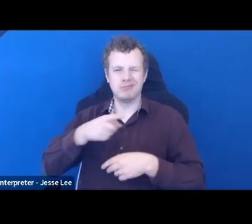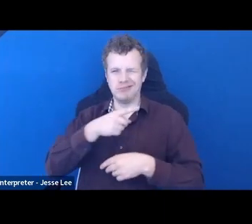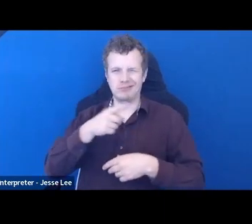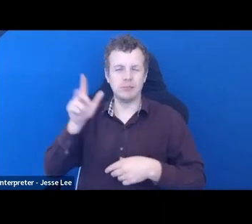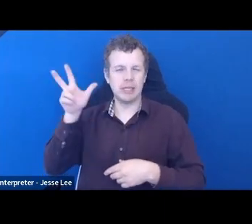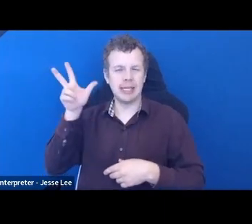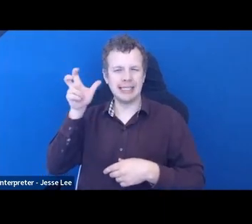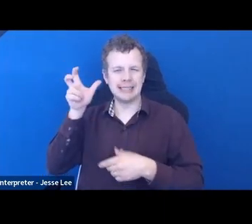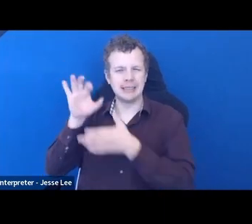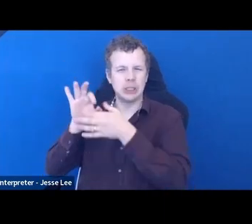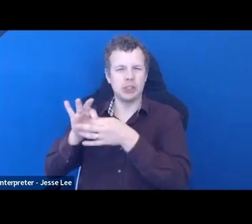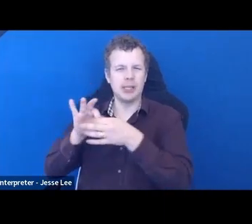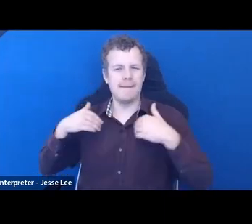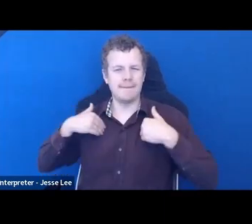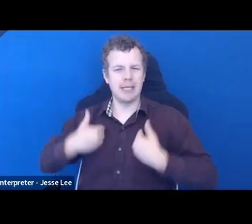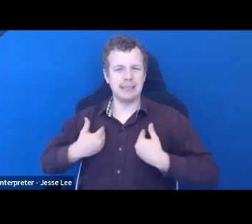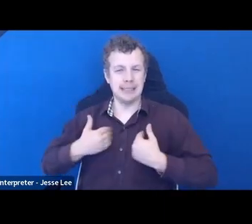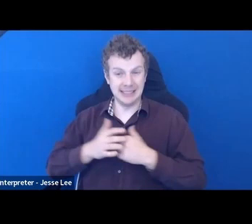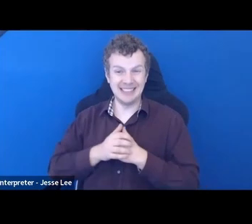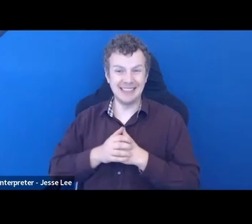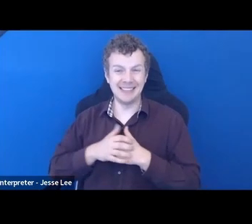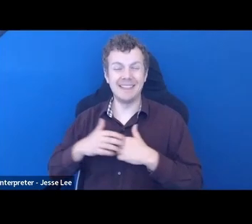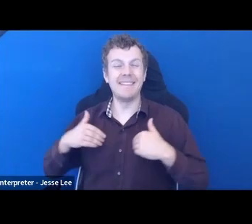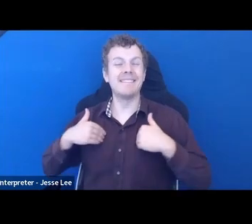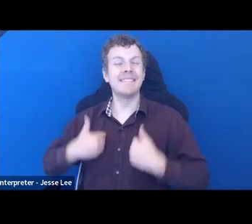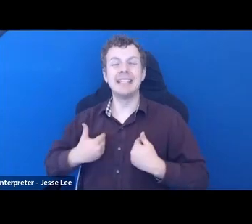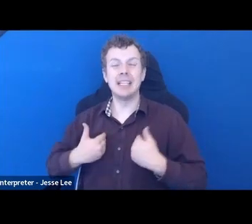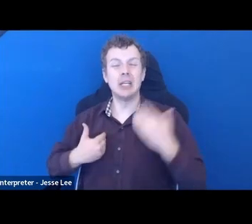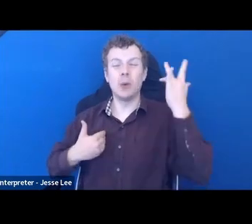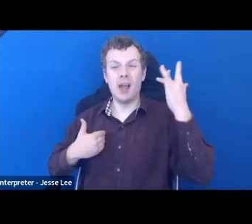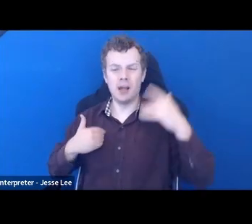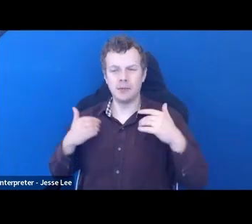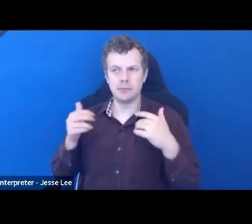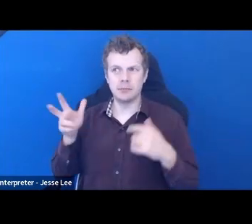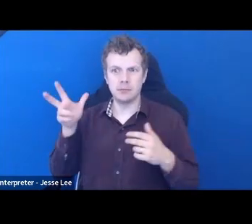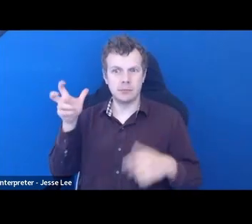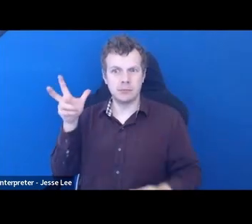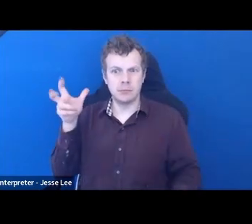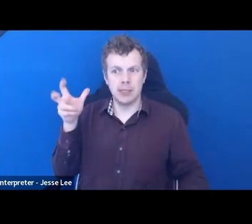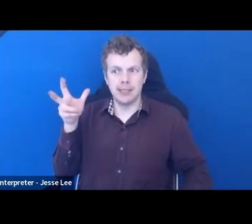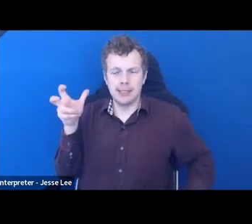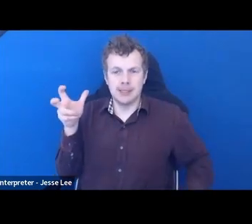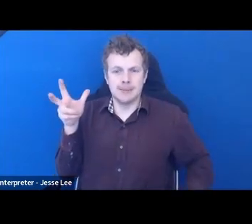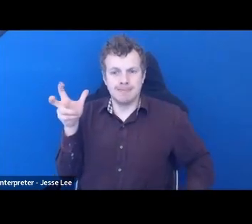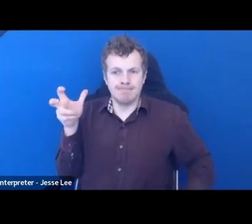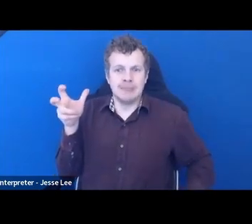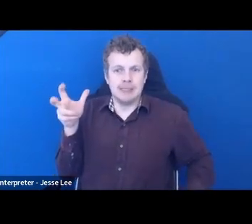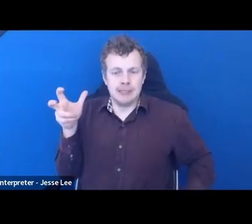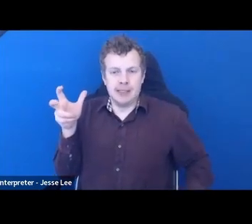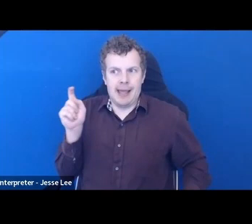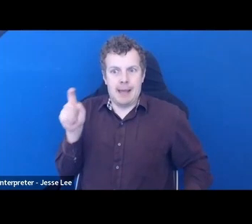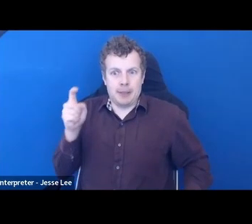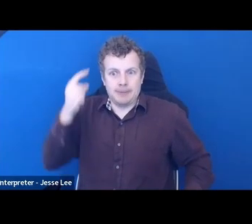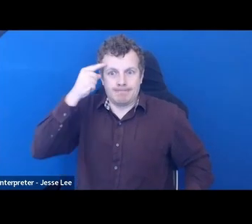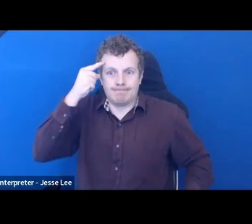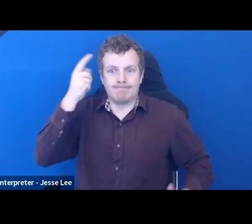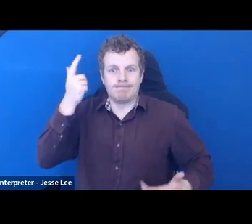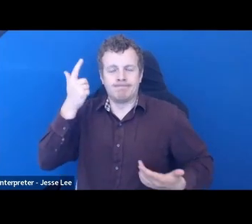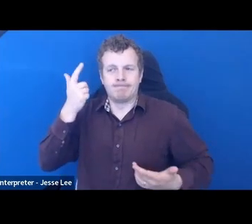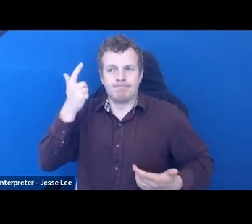So just fatigue associated with listening for so long and having to attend, and in the presence